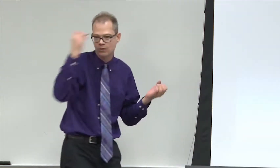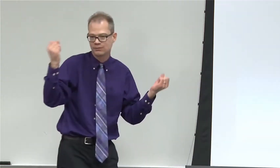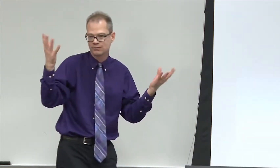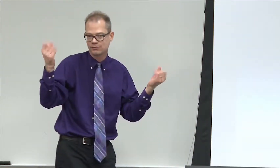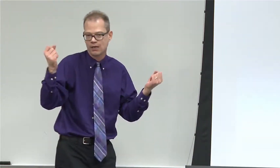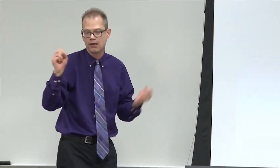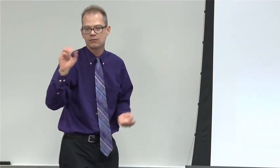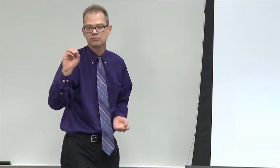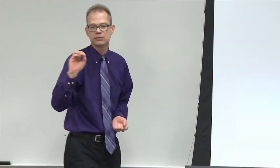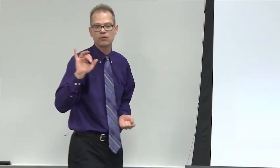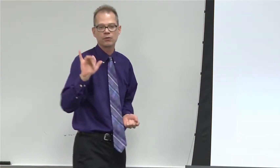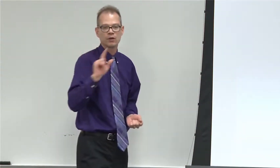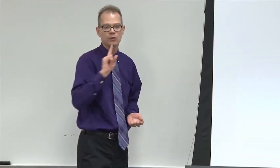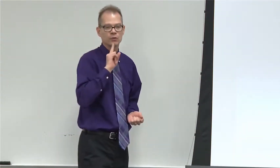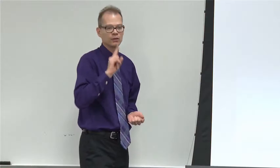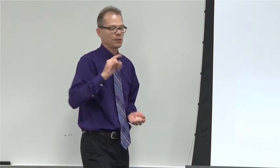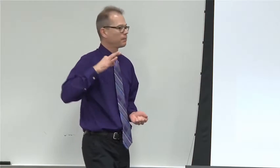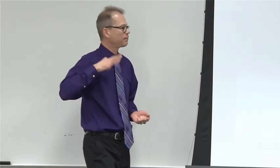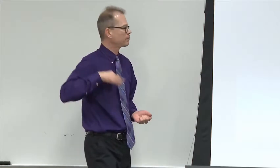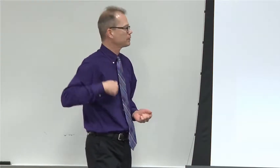They were...They were hearing children of deaf adults.